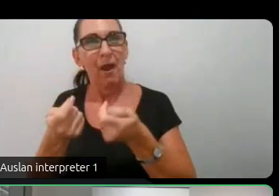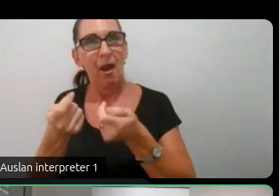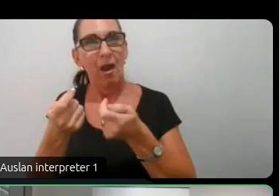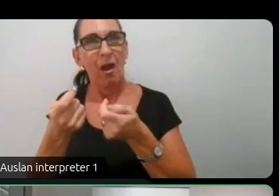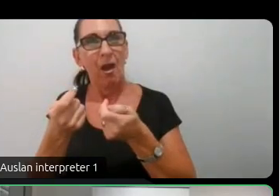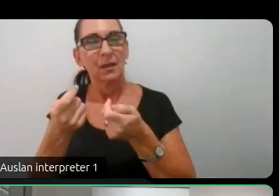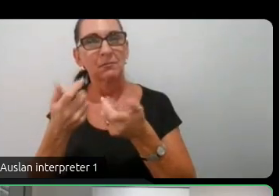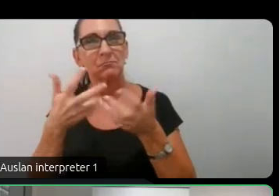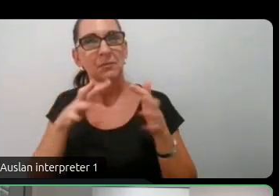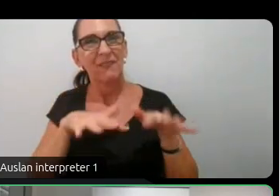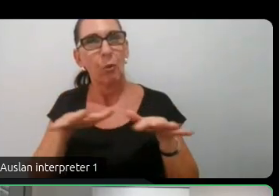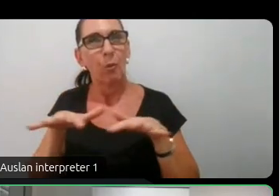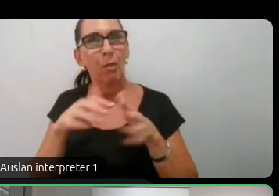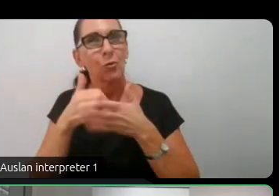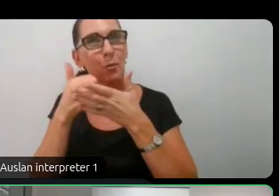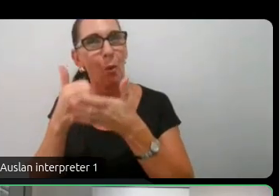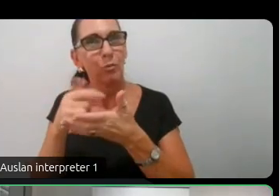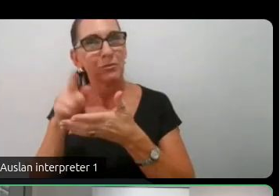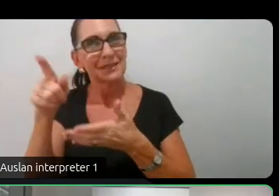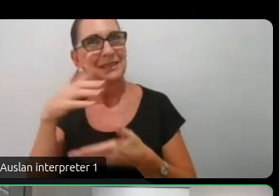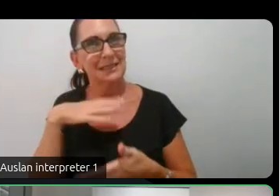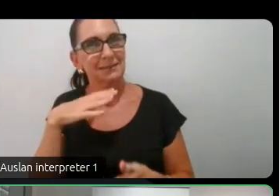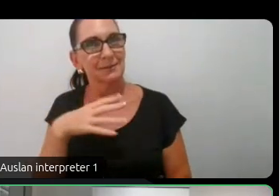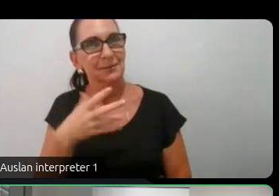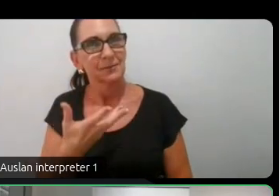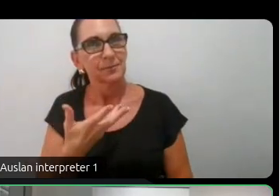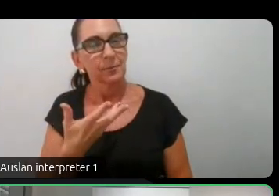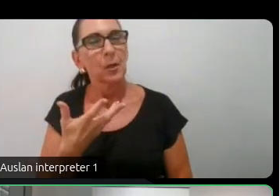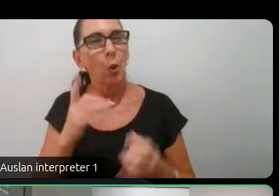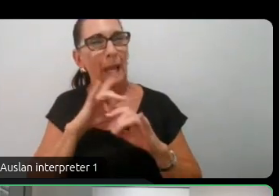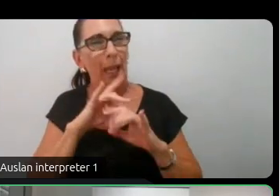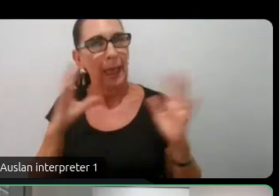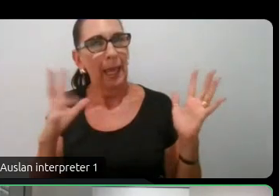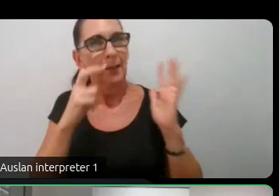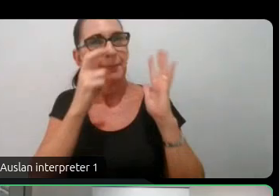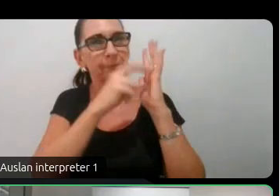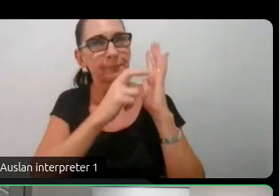support that that person requires. So really clearly setting out what are the dynamics at home,